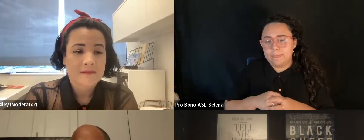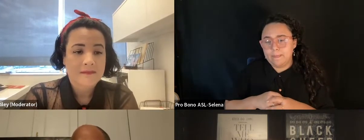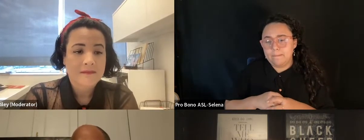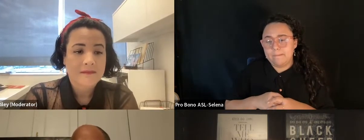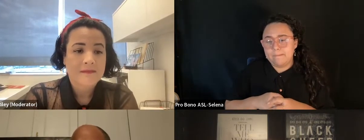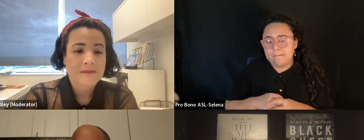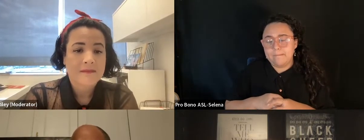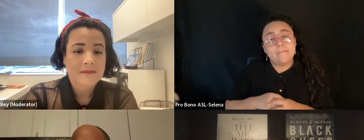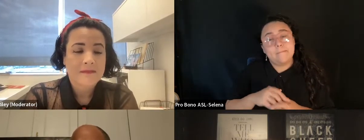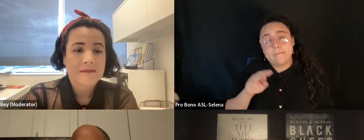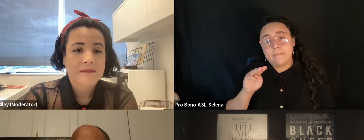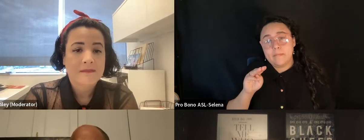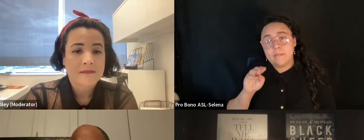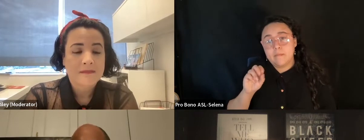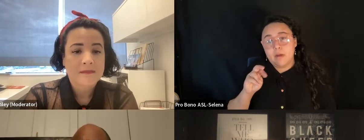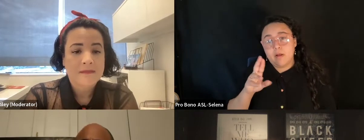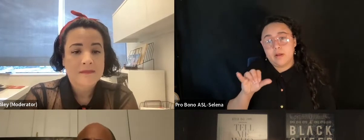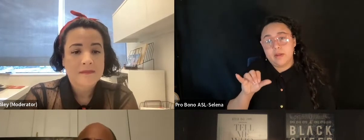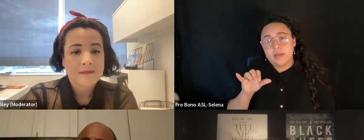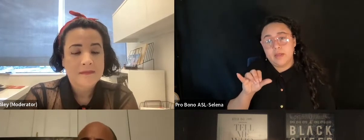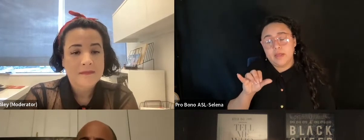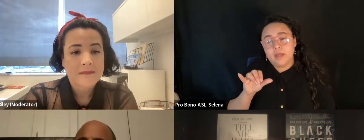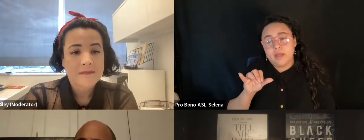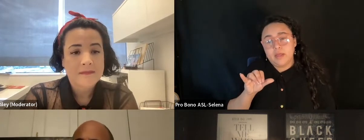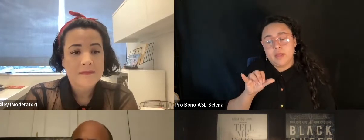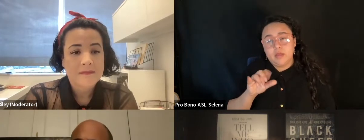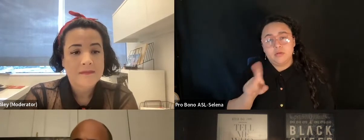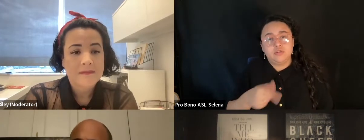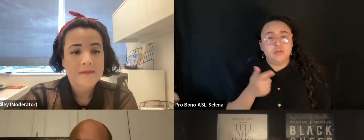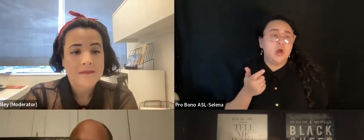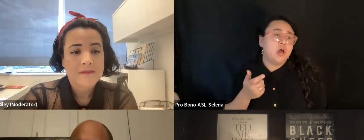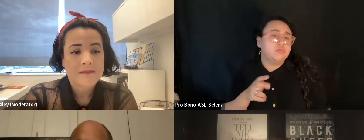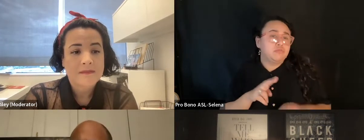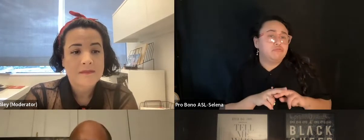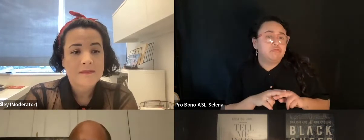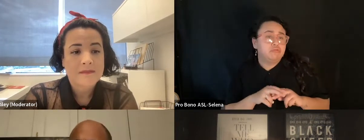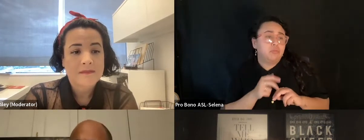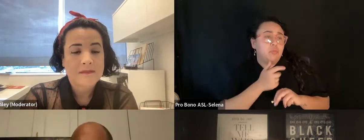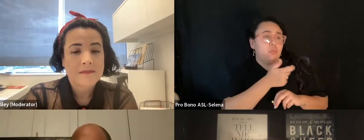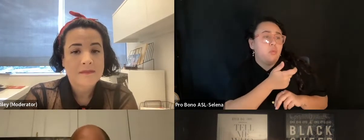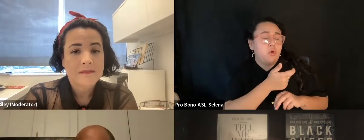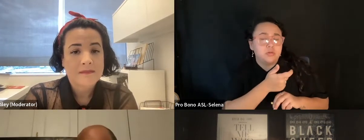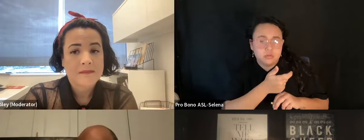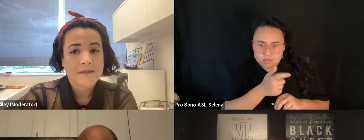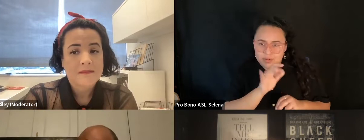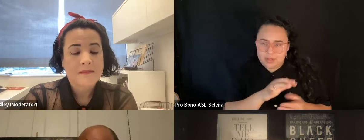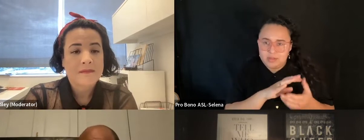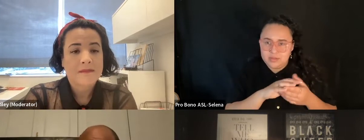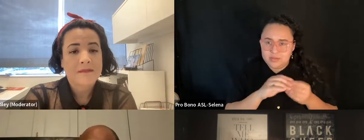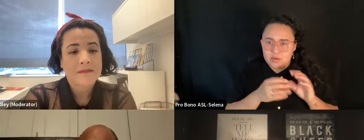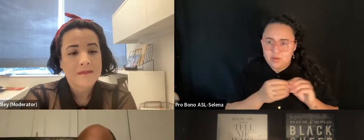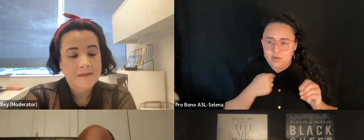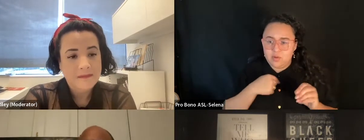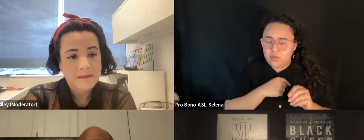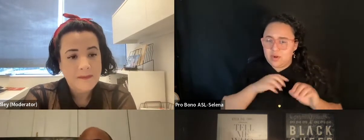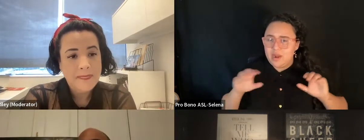It feels like a story where somehow kind of we're active participants in.